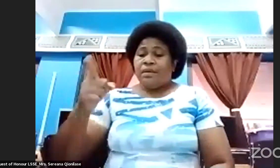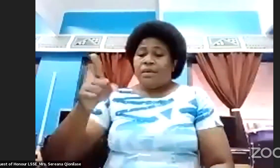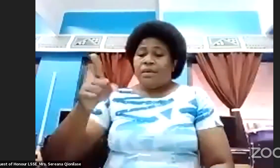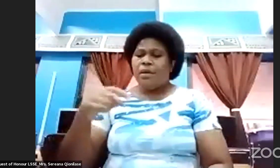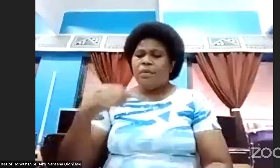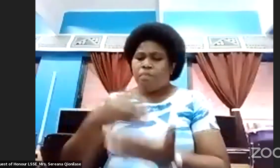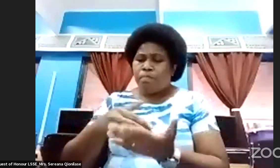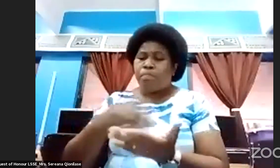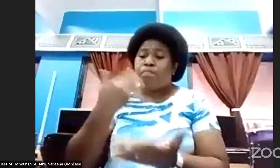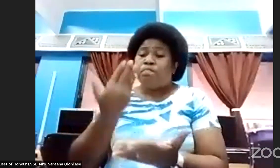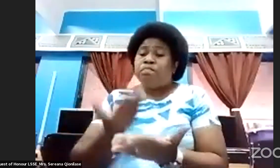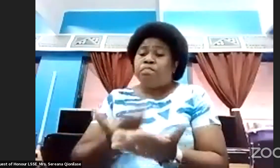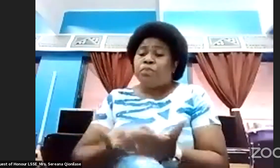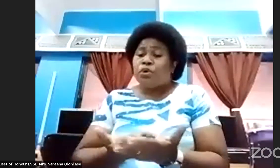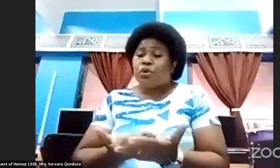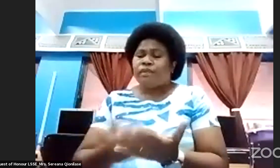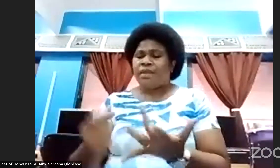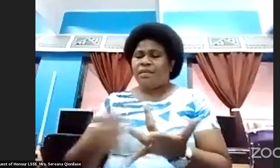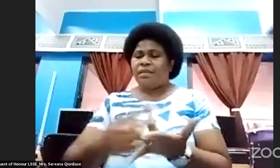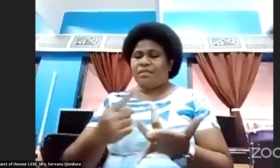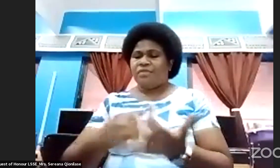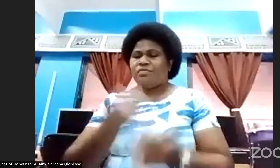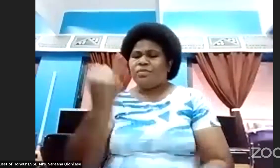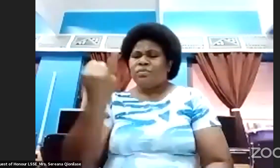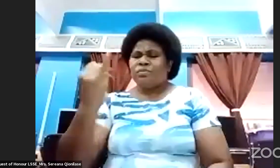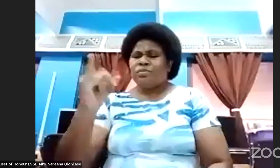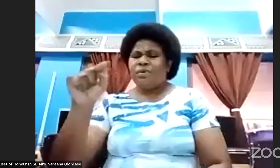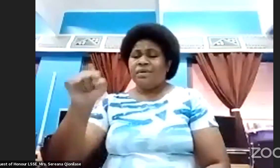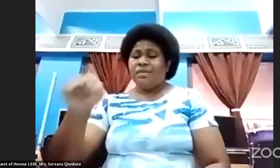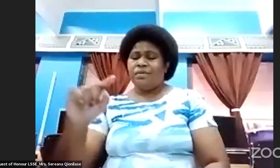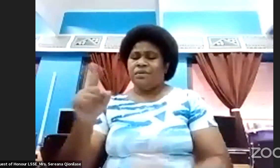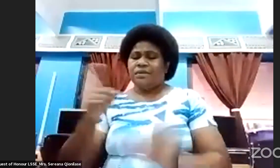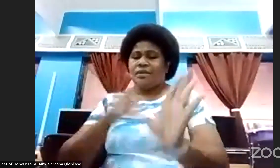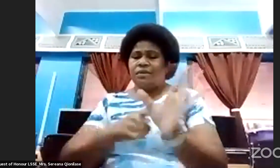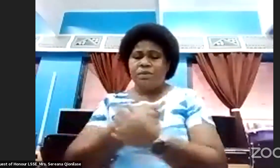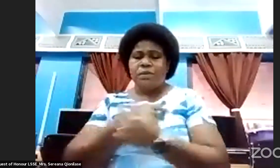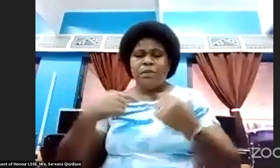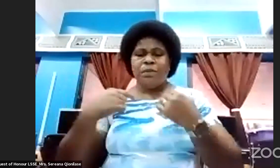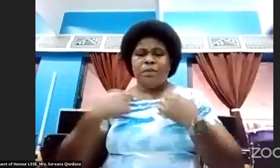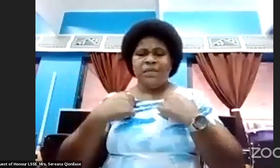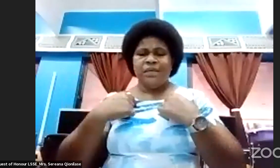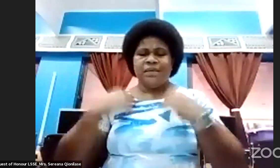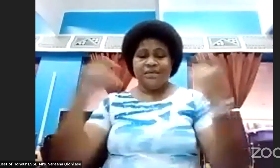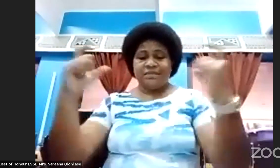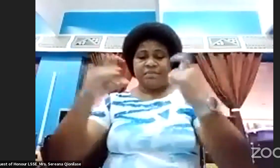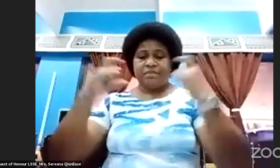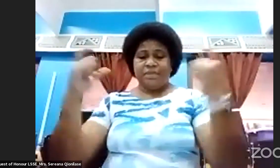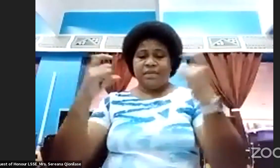Very interesting though. Everything is through sign